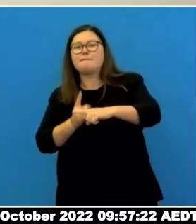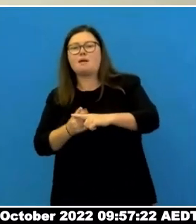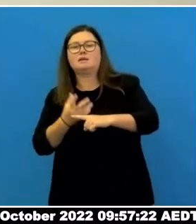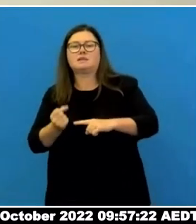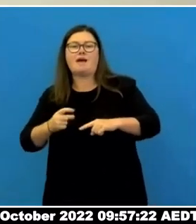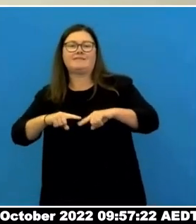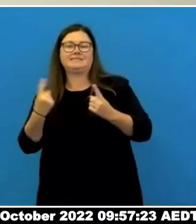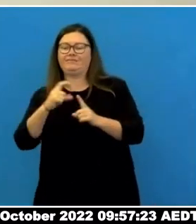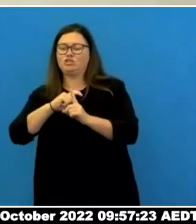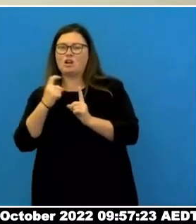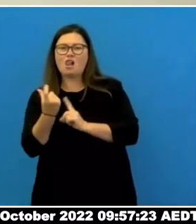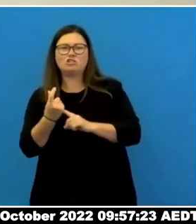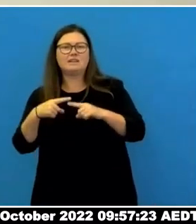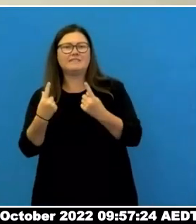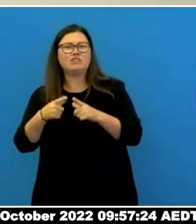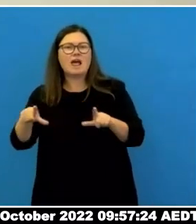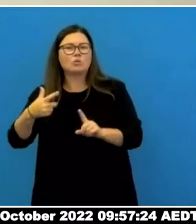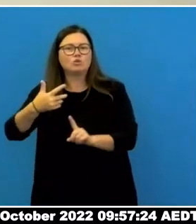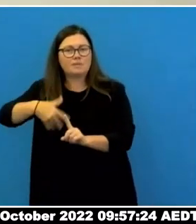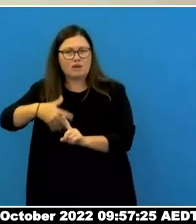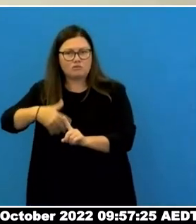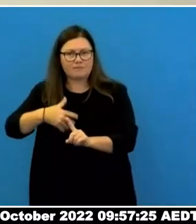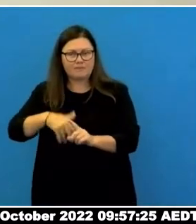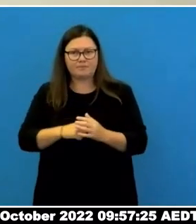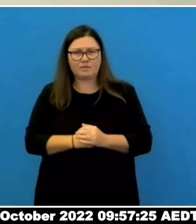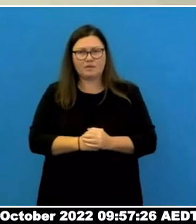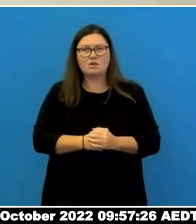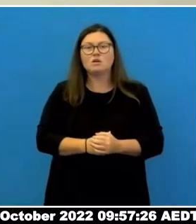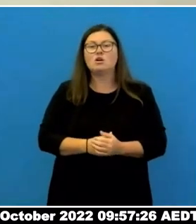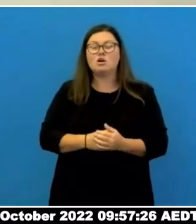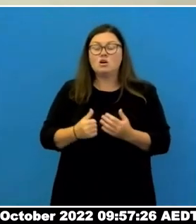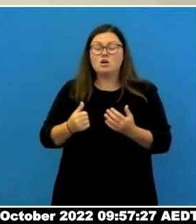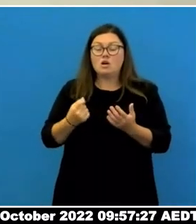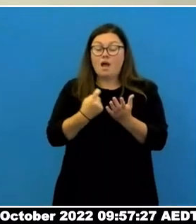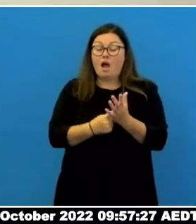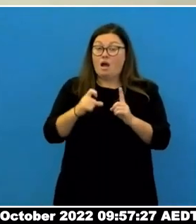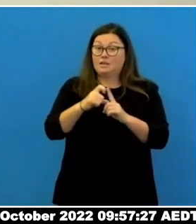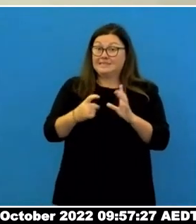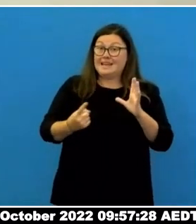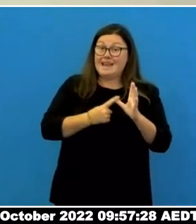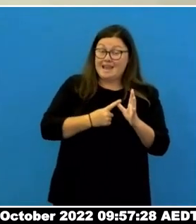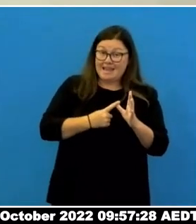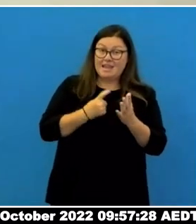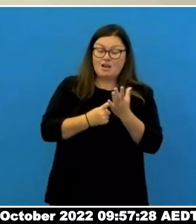The Racial Discrimination Act of 1975, the RDA gives effects to obligations